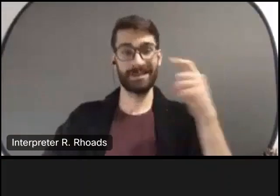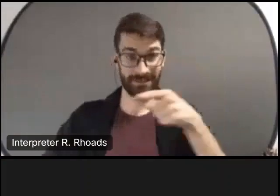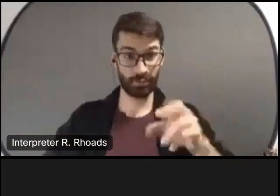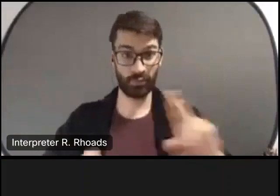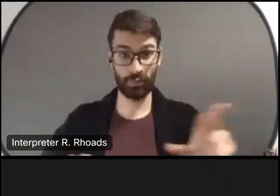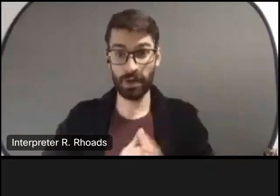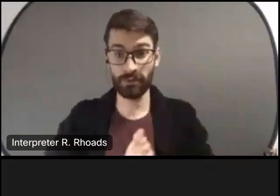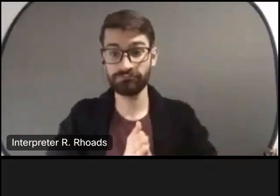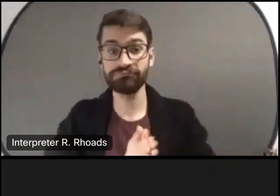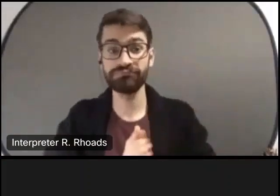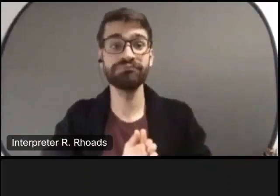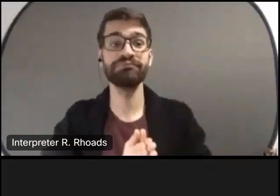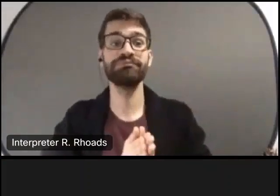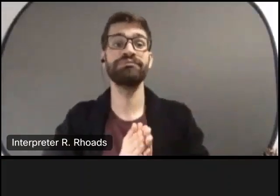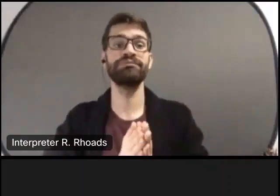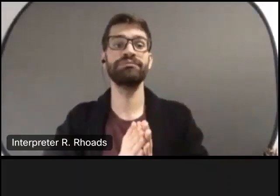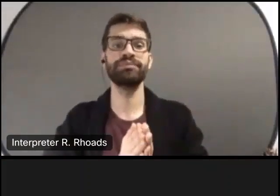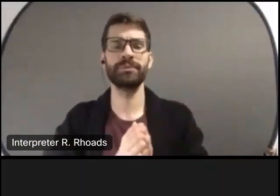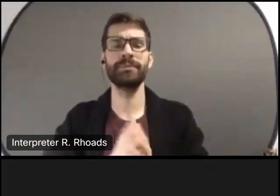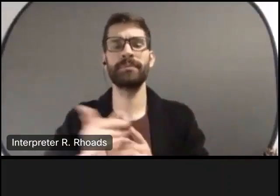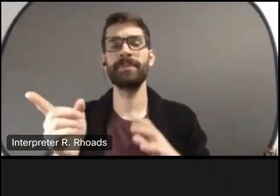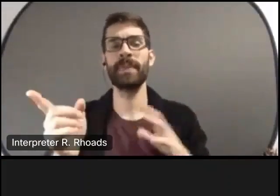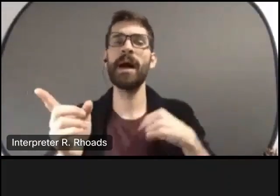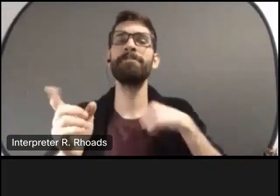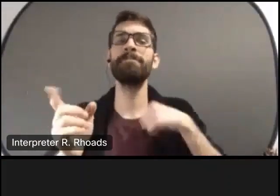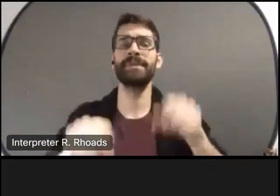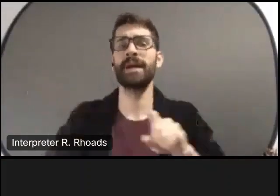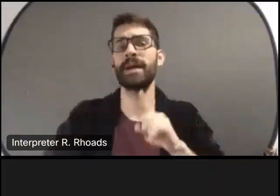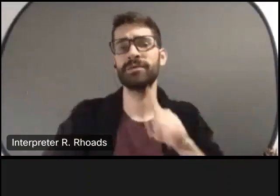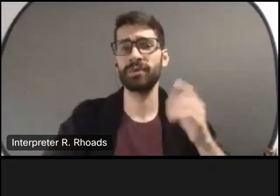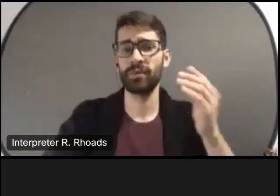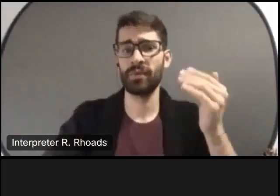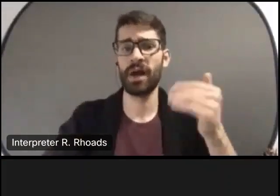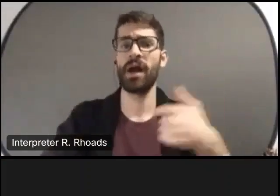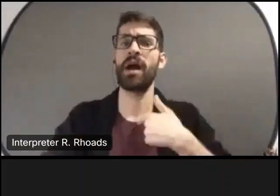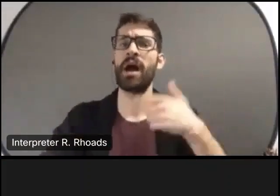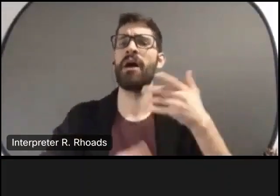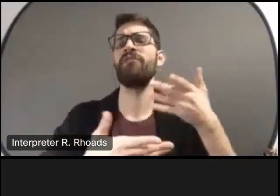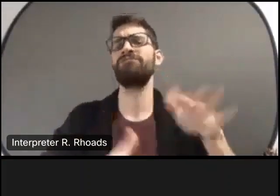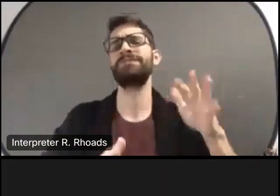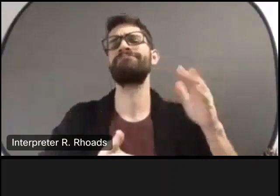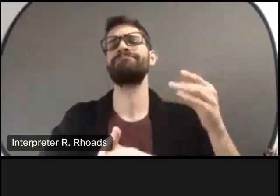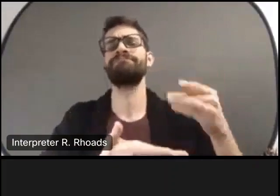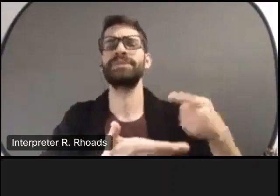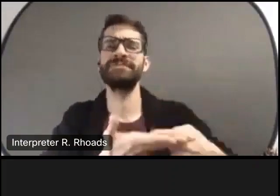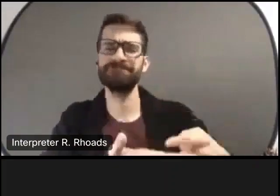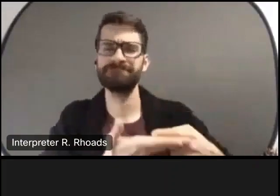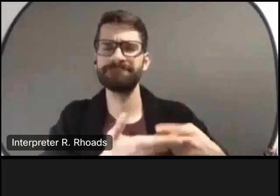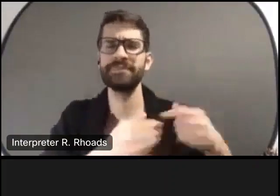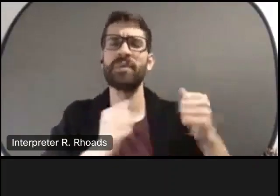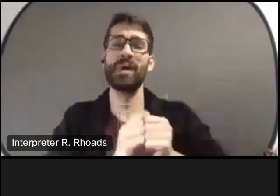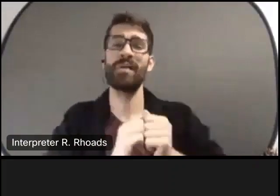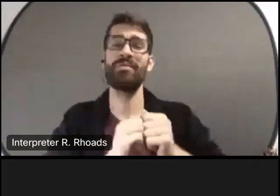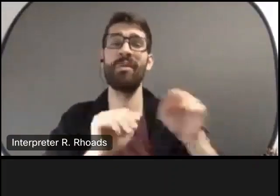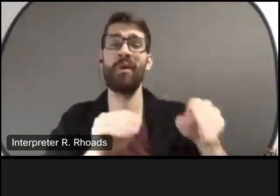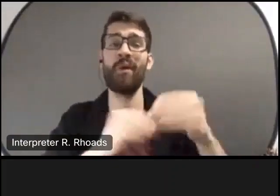(Fast) Well I could answer only because I've been in discussions with both the Office of Zoning and